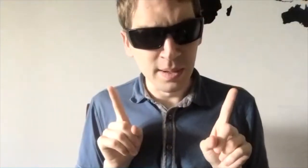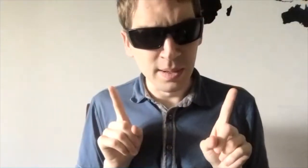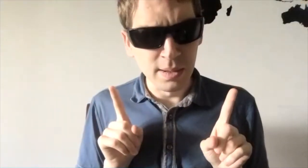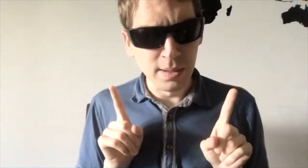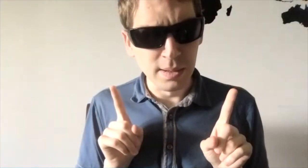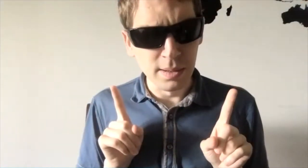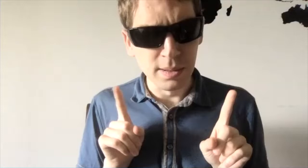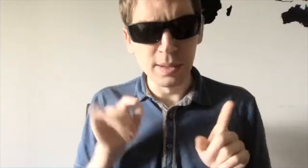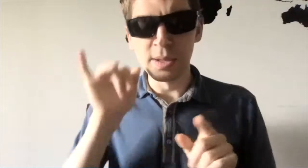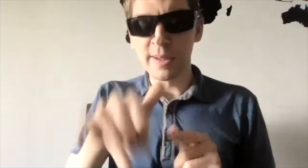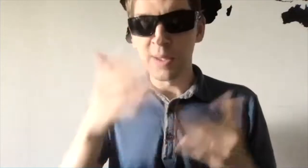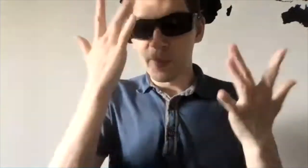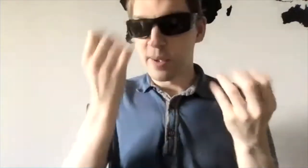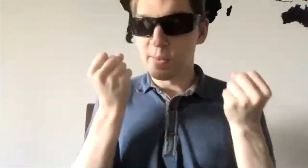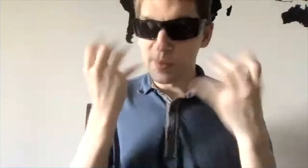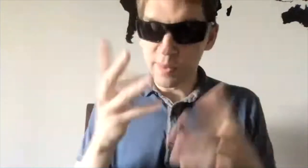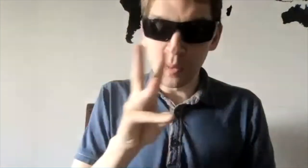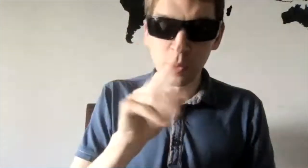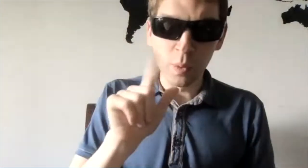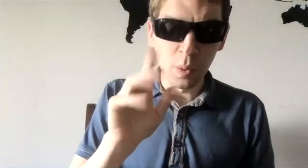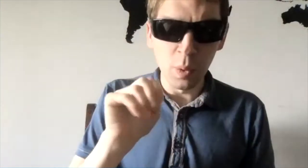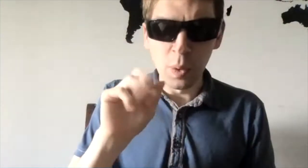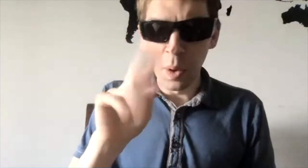I'm treated differently from the get-go.